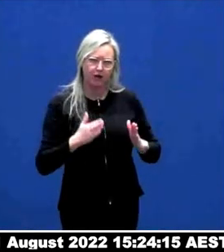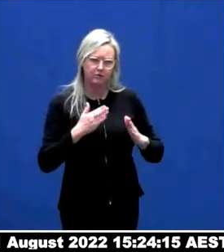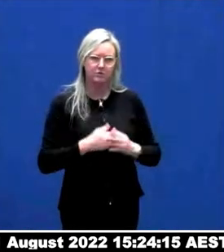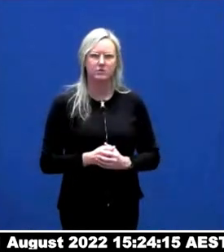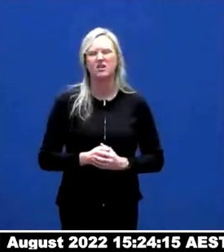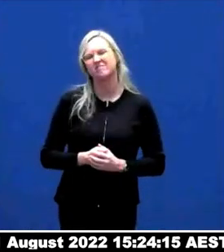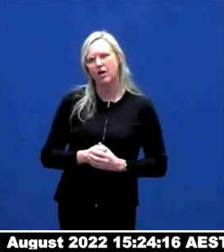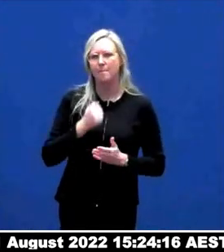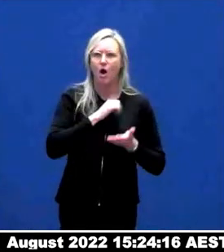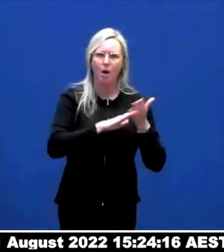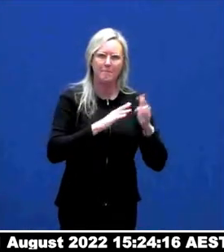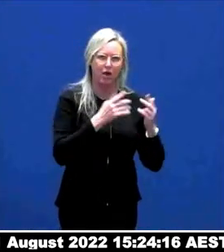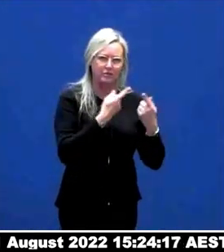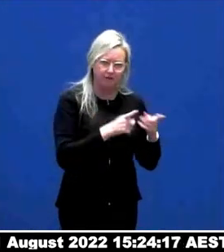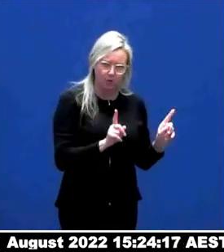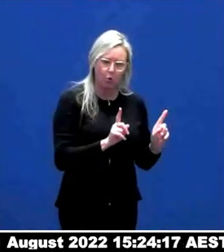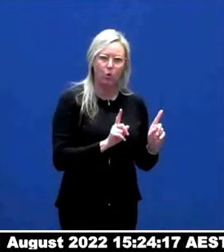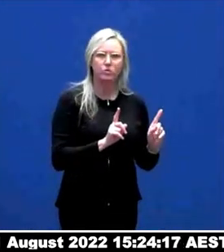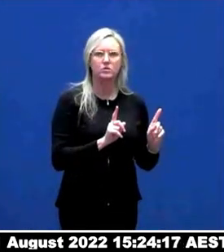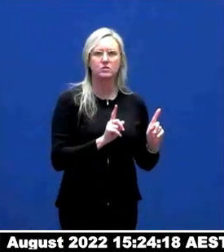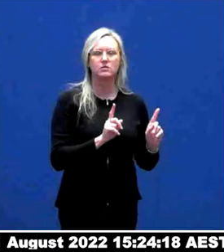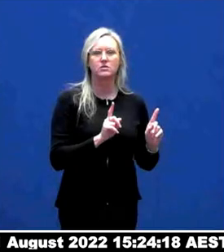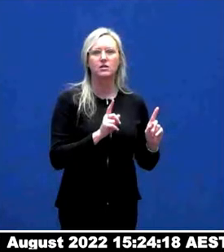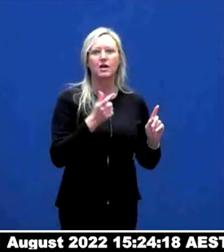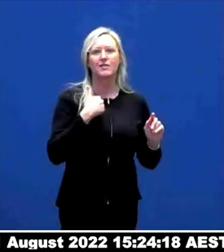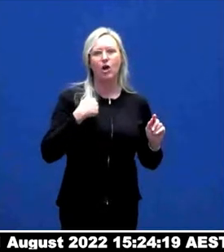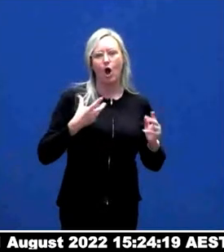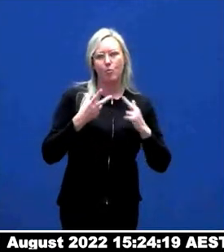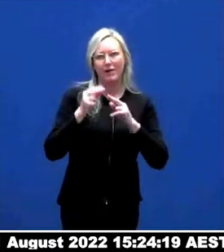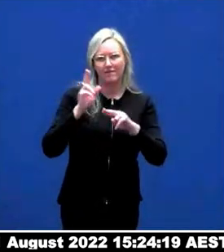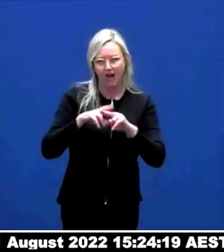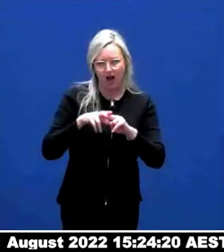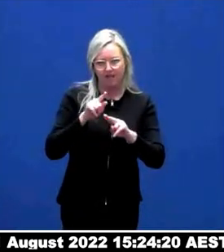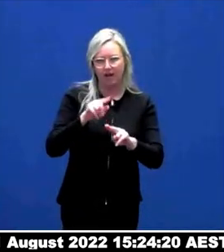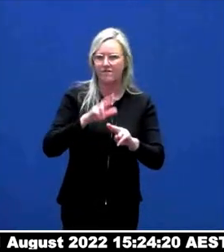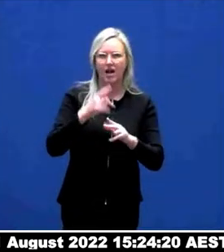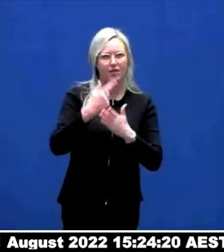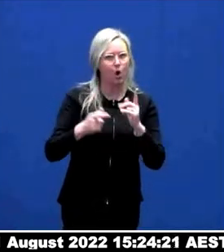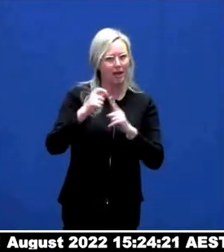I was living with a father on a pension. That was the accommodation he could afford, motel-style accommodation.